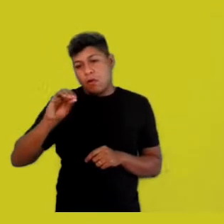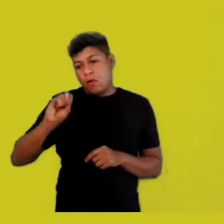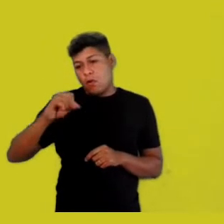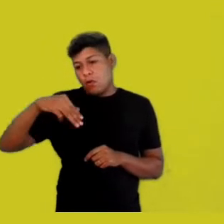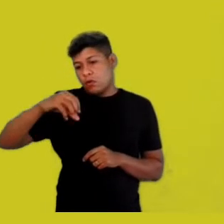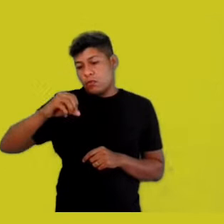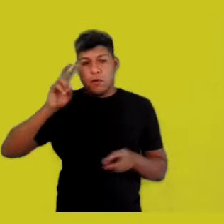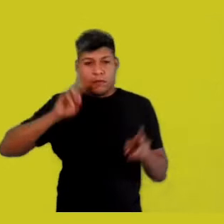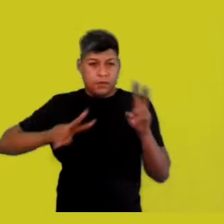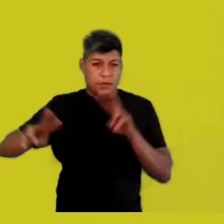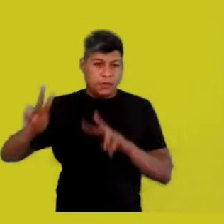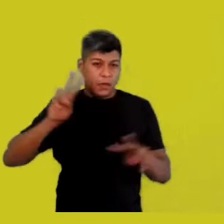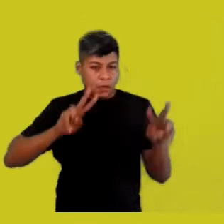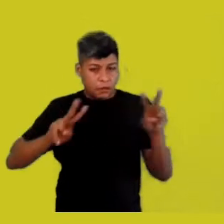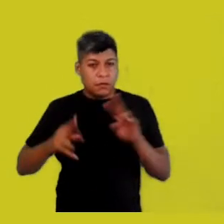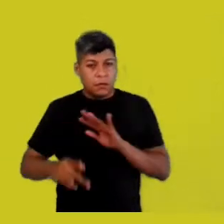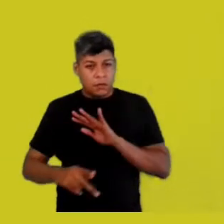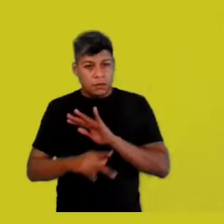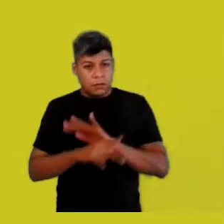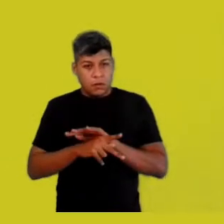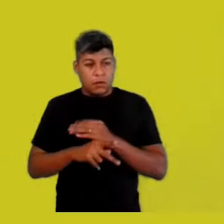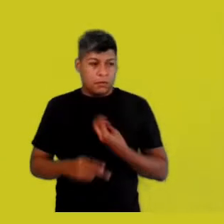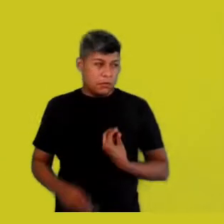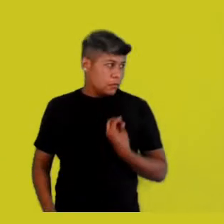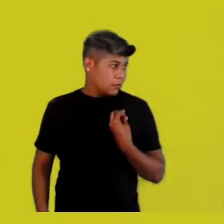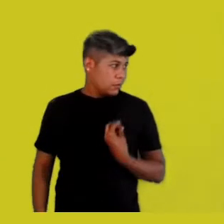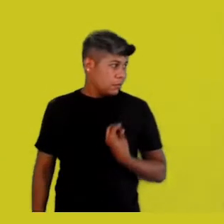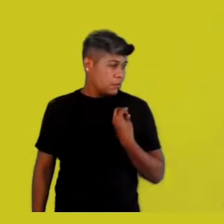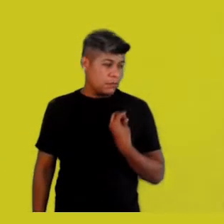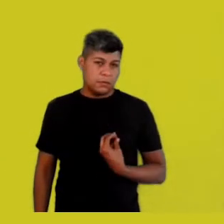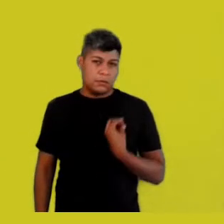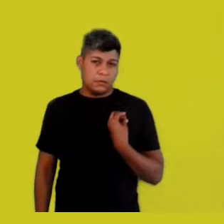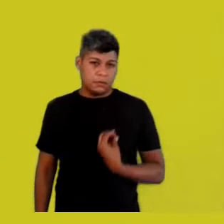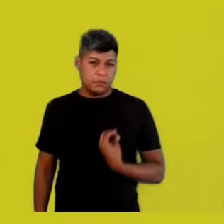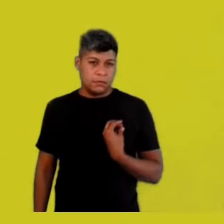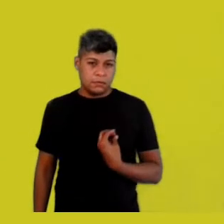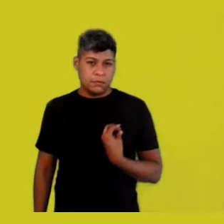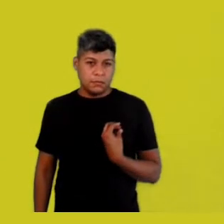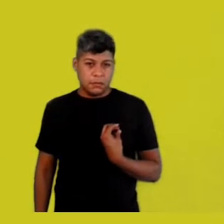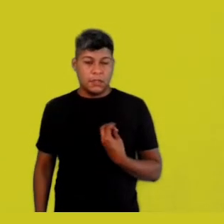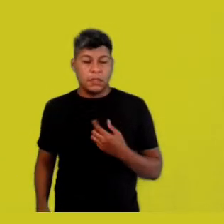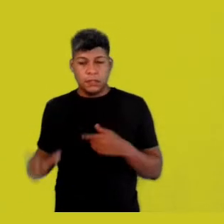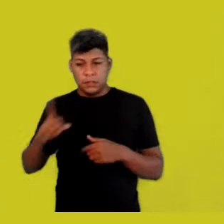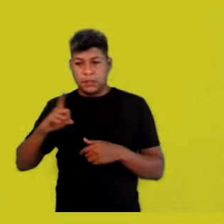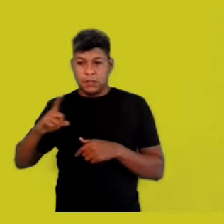in favor of the contemporary, without hurting the traditional,